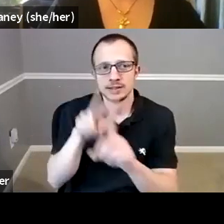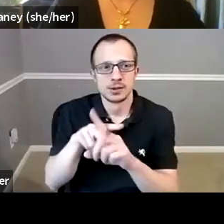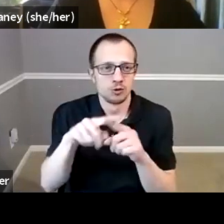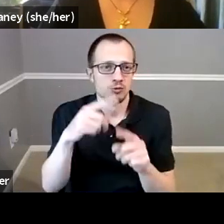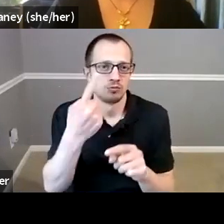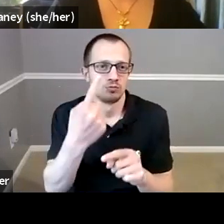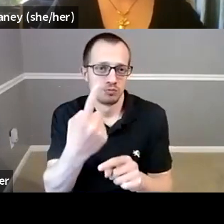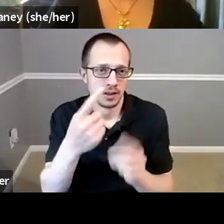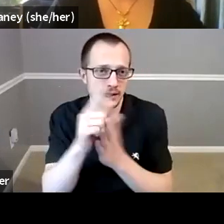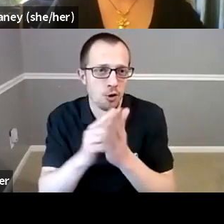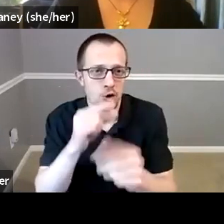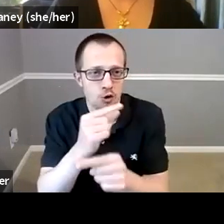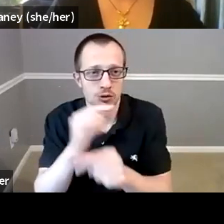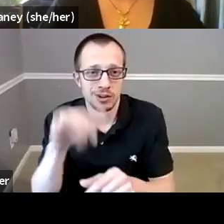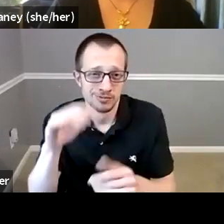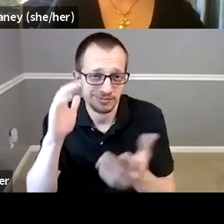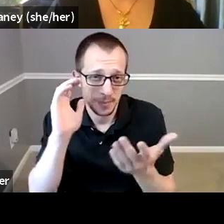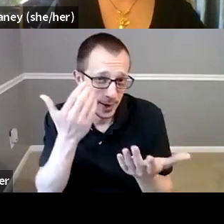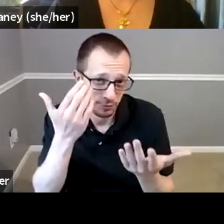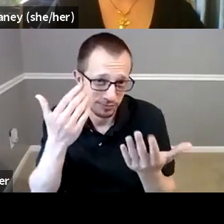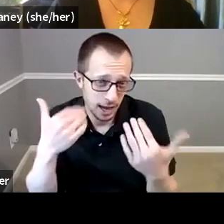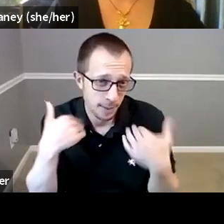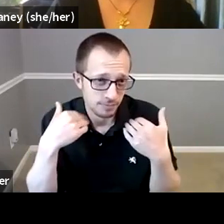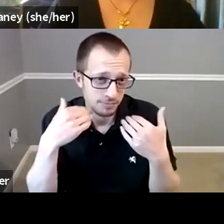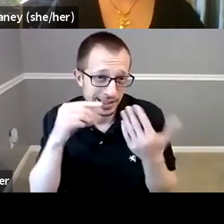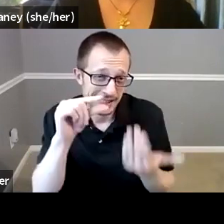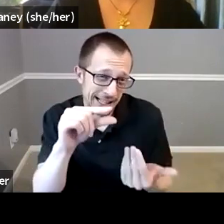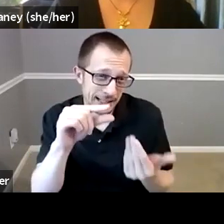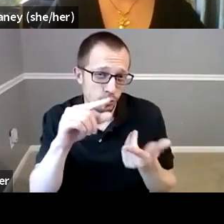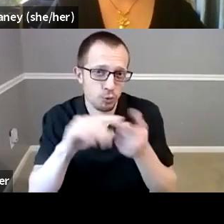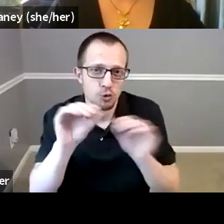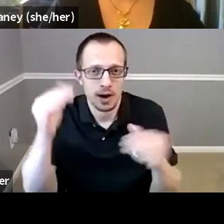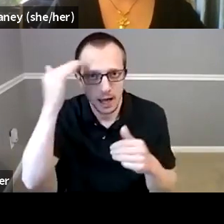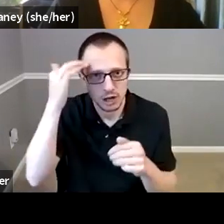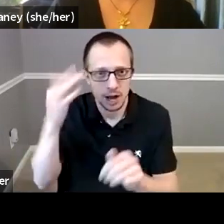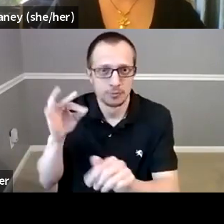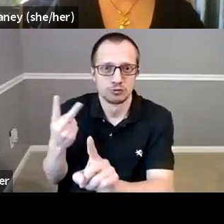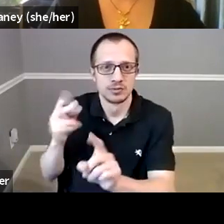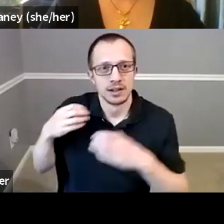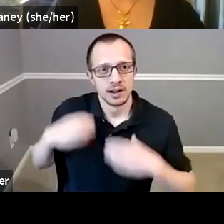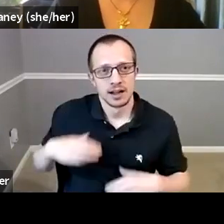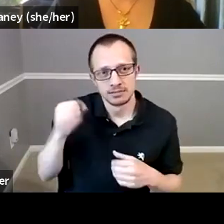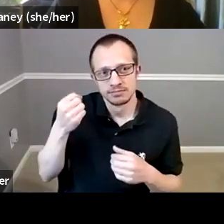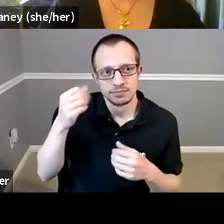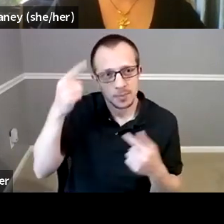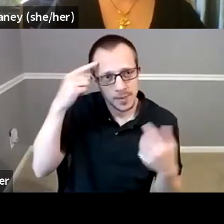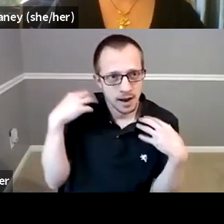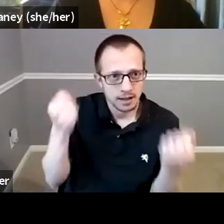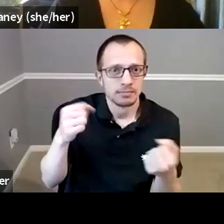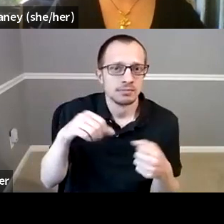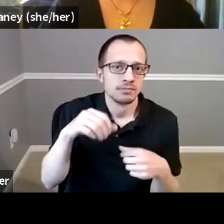and we've got two clients um assigned to one guardian apparently um and um